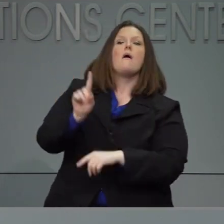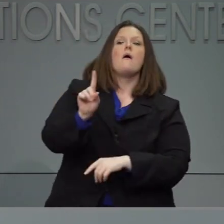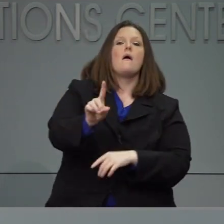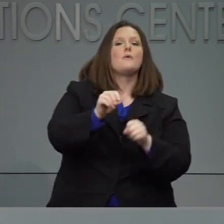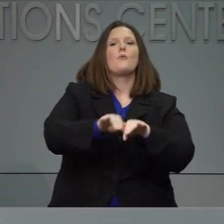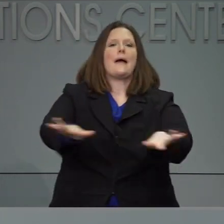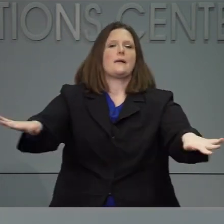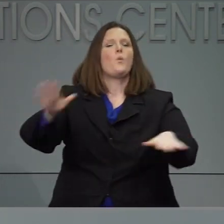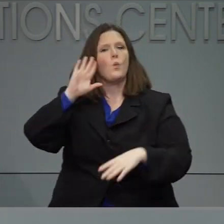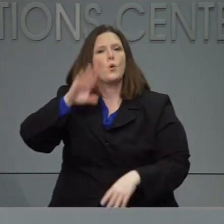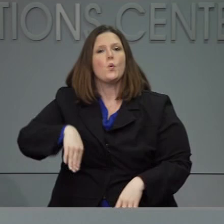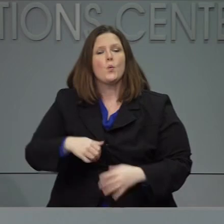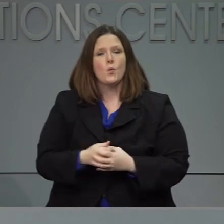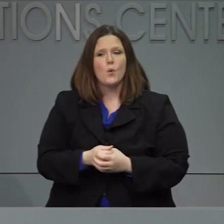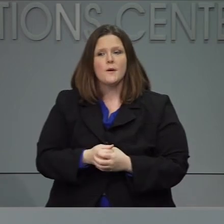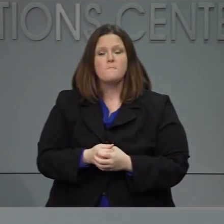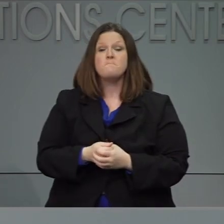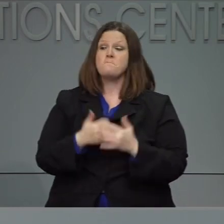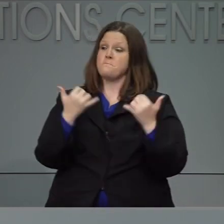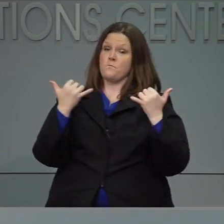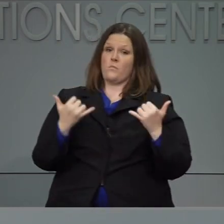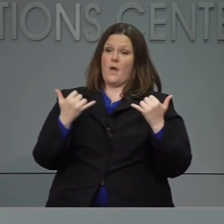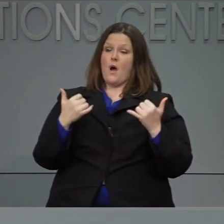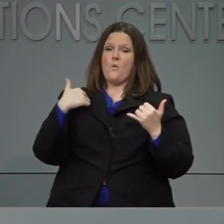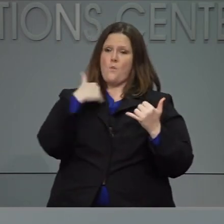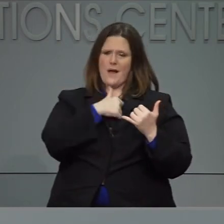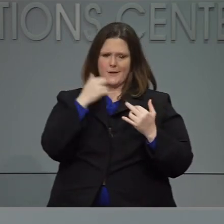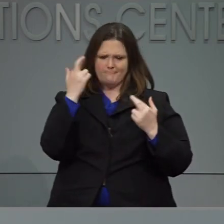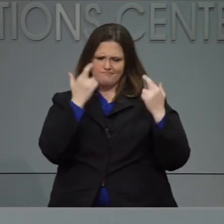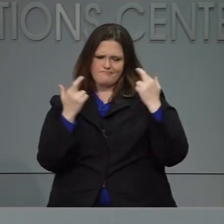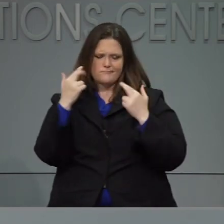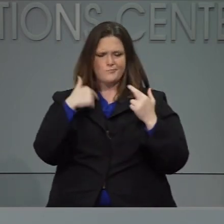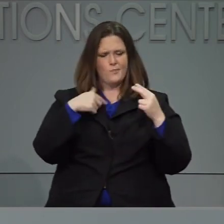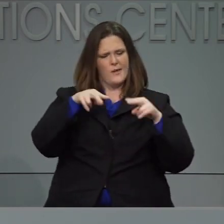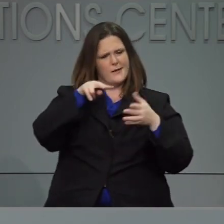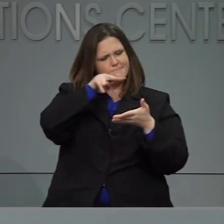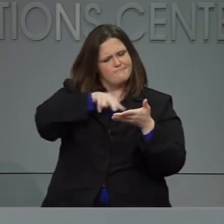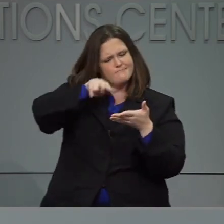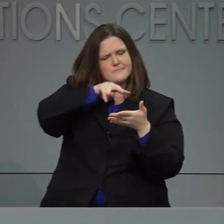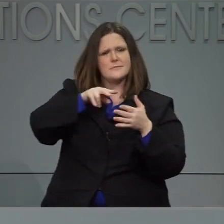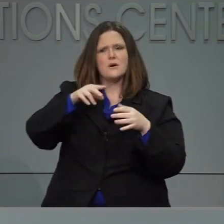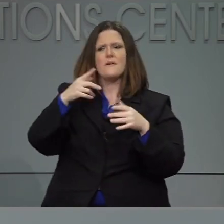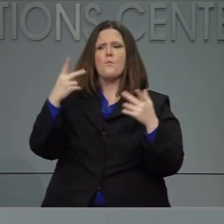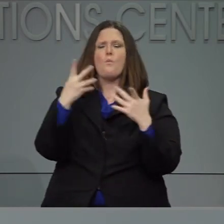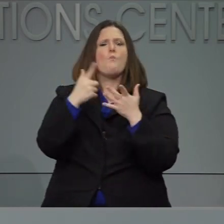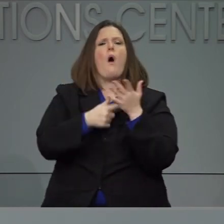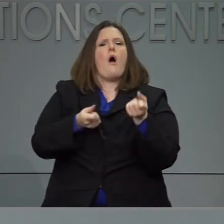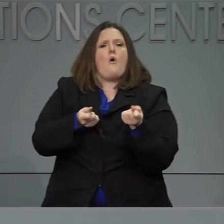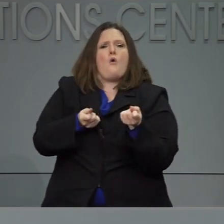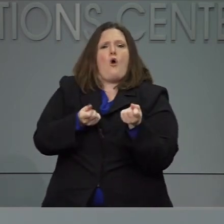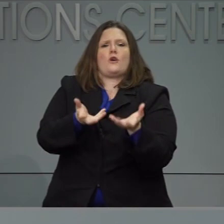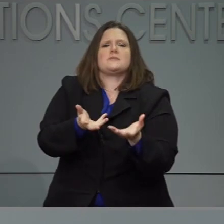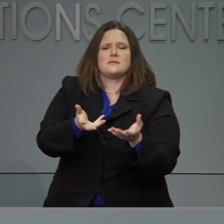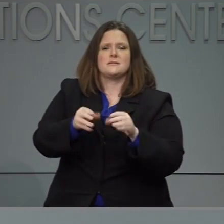AND I THINK WHAT WE HAVE BEEN TRYING TO DO IS MAKE SURE THAT WE'RE UNDERSTANDING WHAT ARE THE DRIVERS OF THAT SPREAD AND